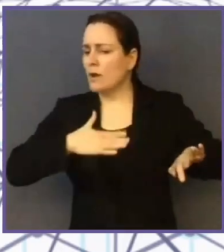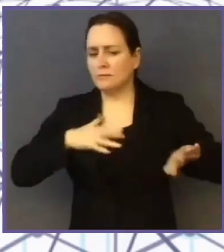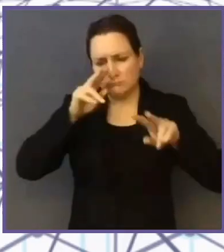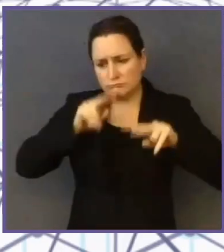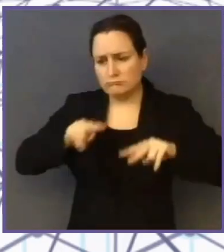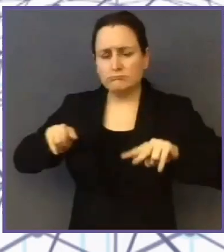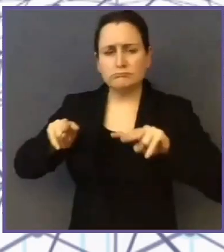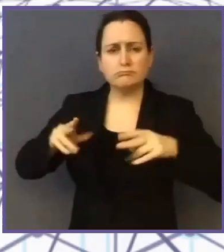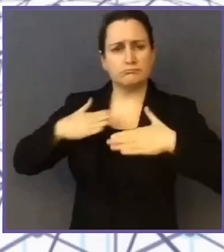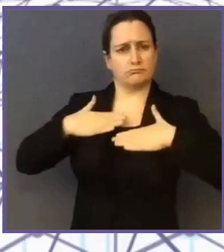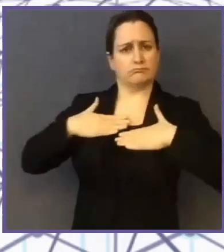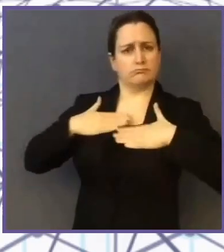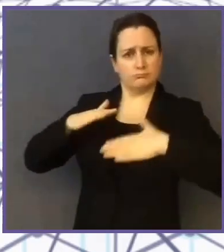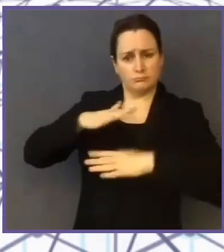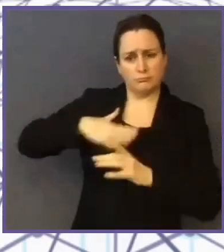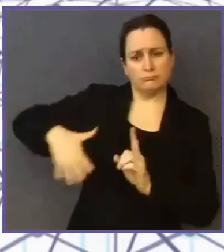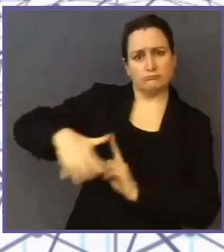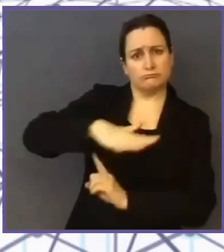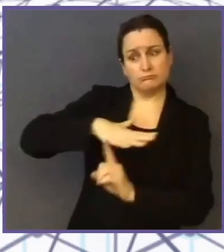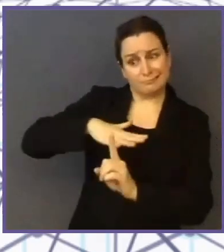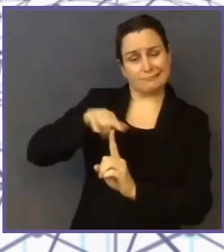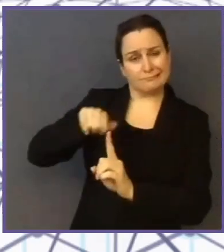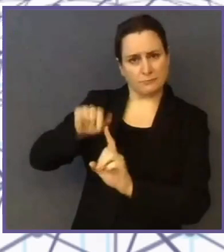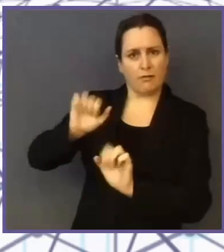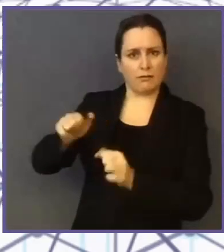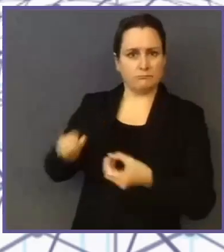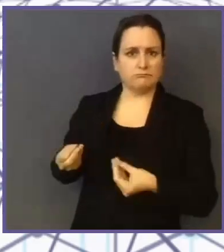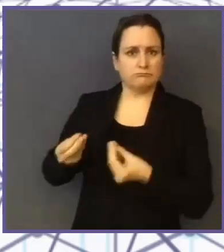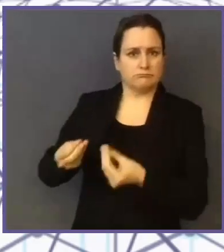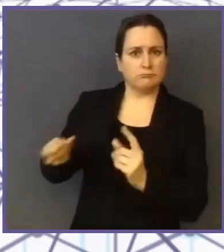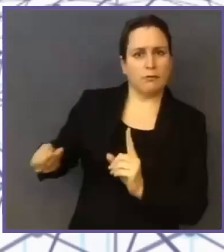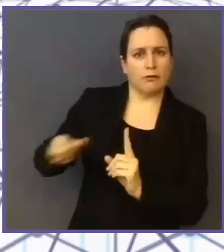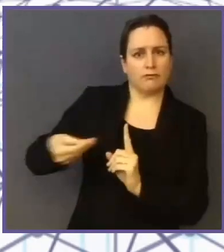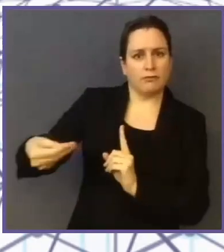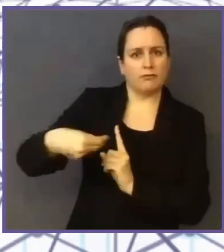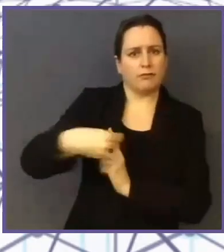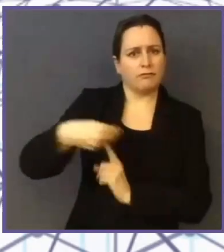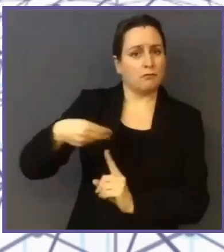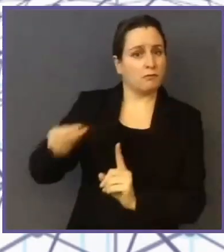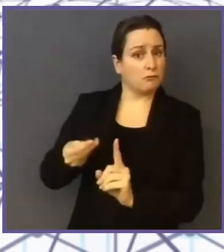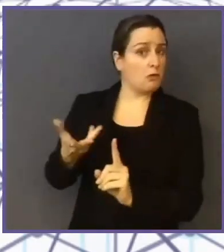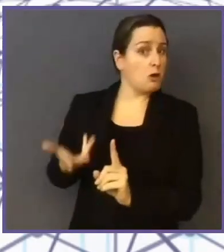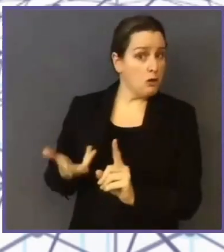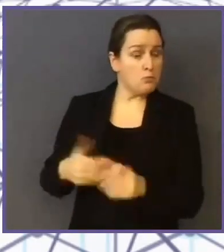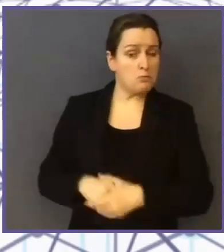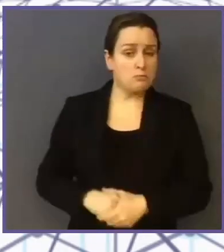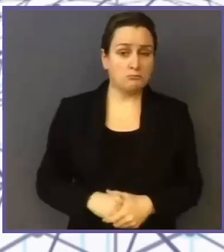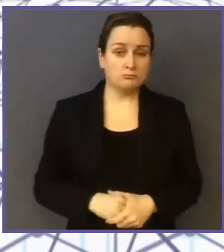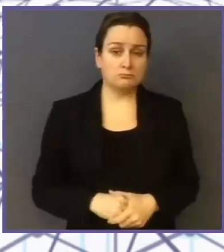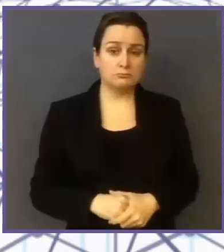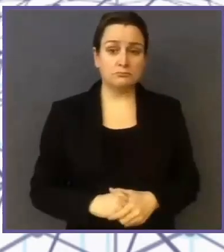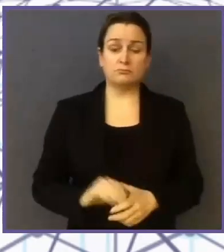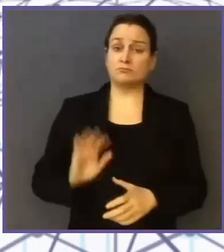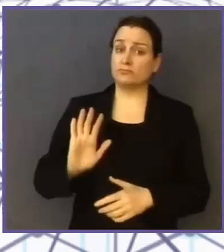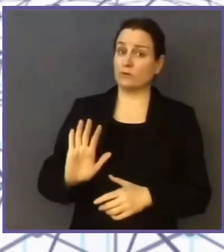sustainable and resilient at ecosystems. And that word complement is really important because it's not global versus local.